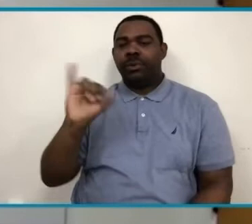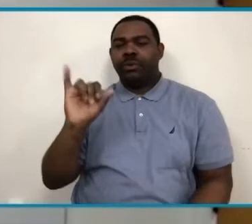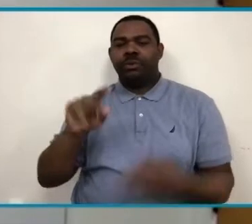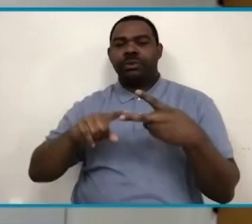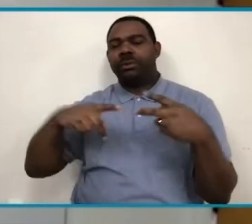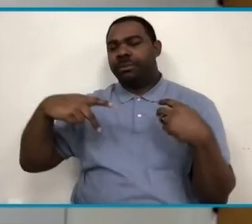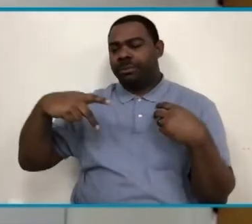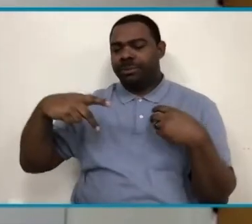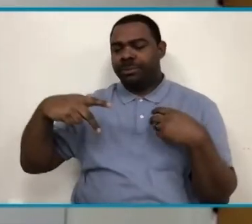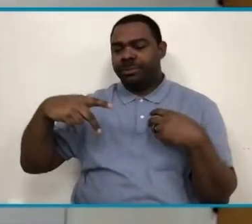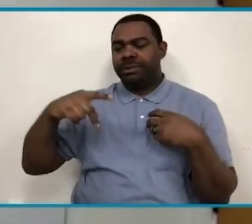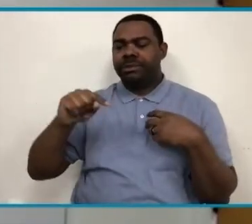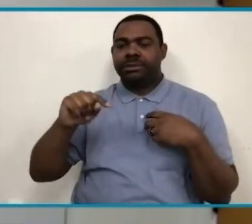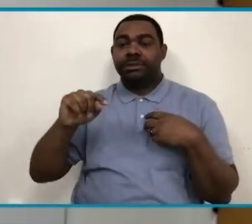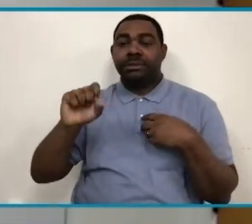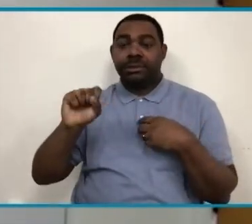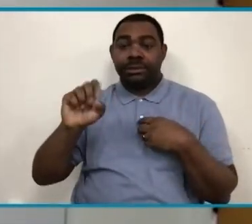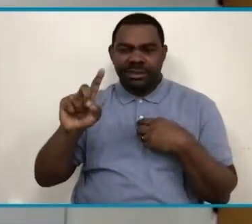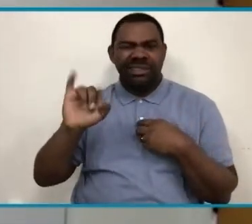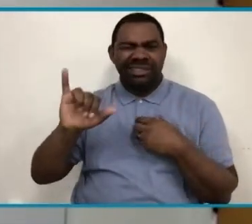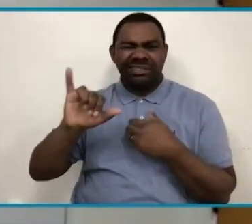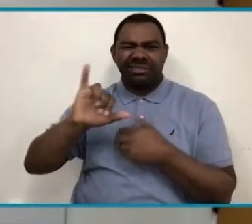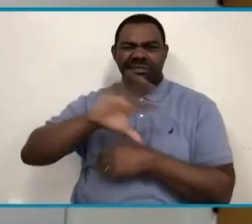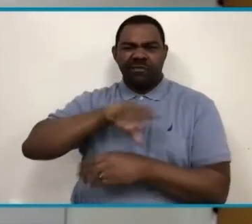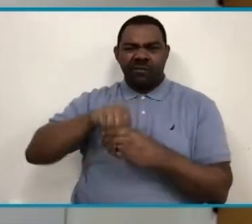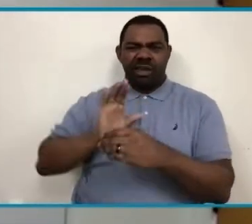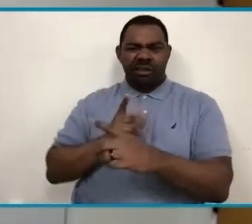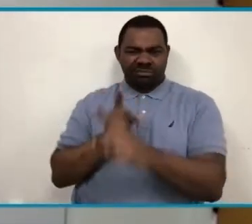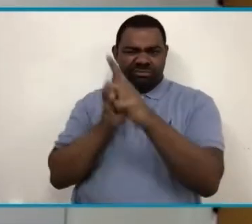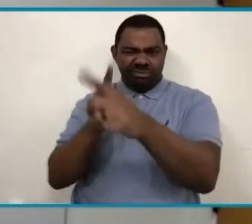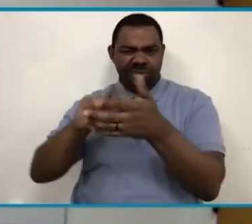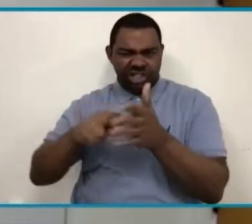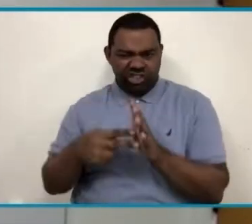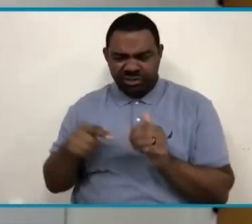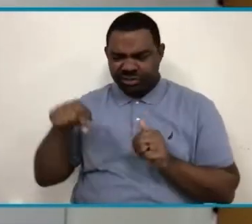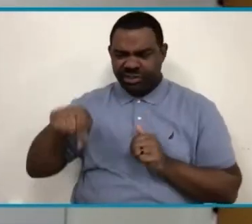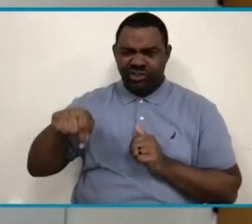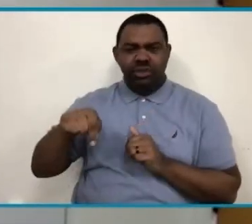of the mission of the brain rehabilitation research center to understand mechanisms